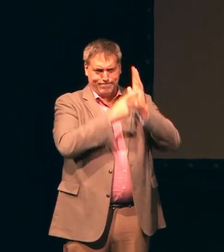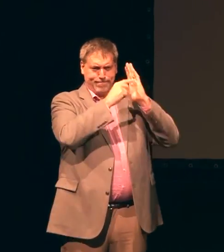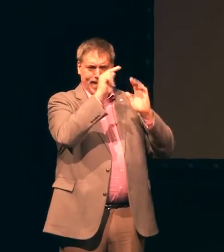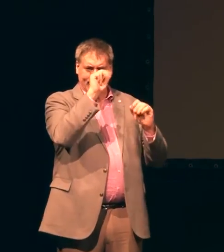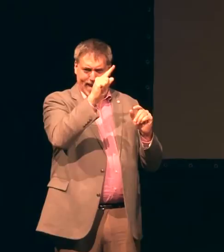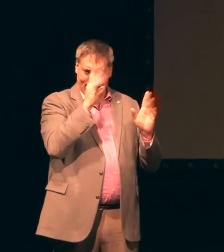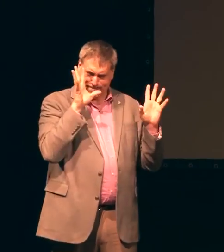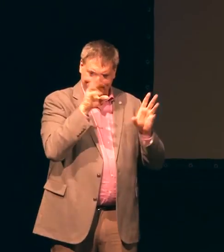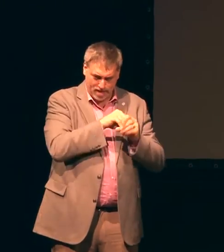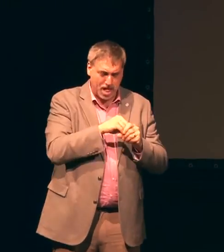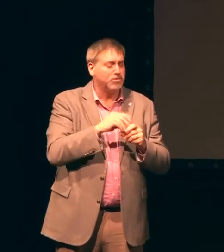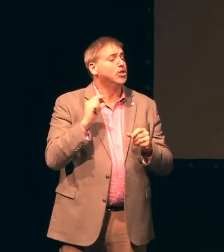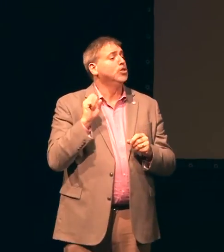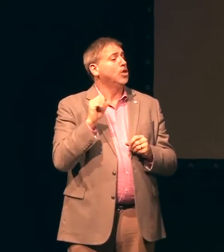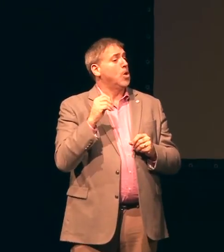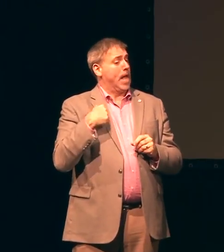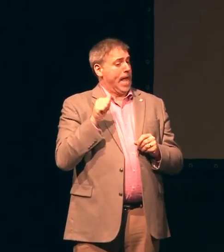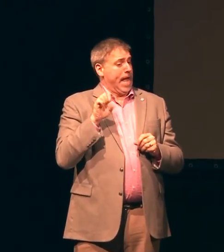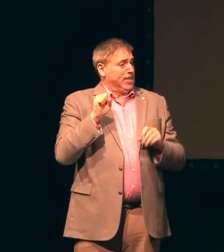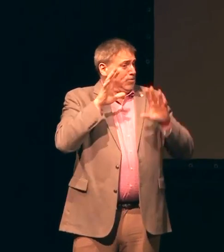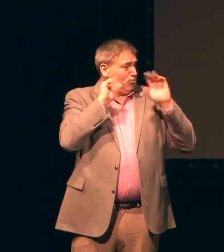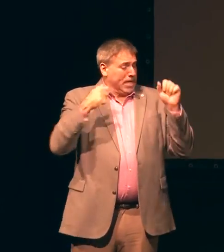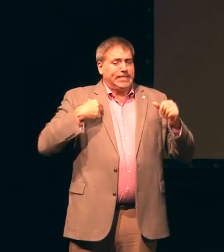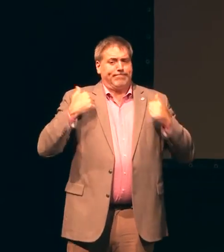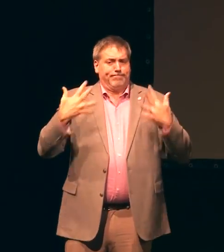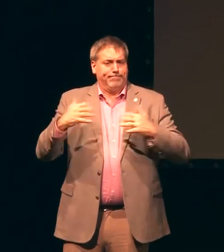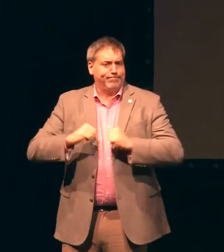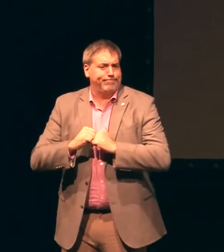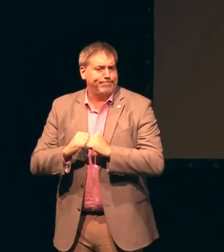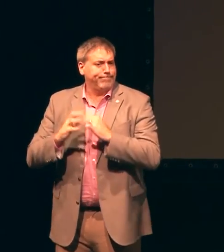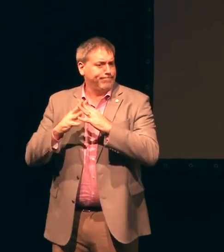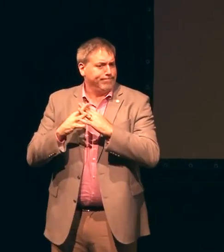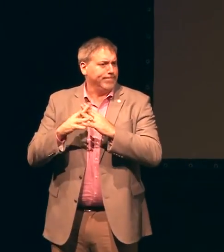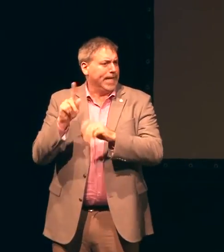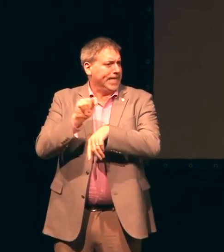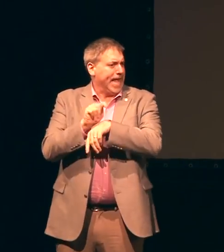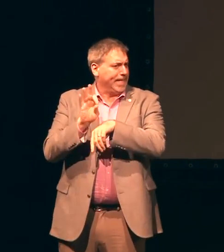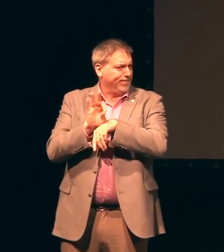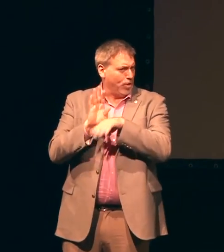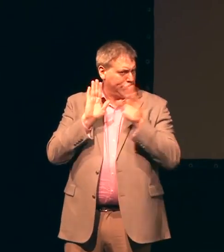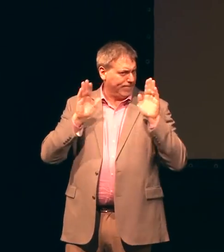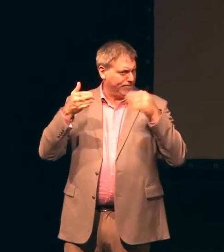communication. So they have asked NAD to get involved. So as president, I set up a